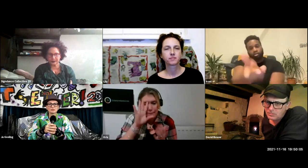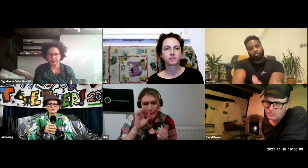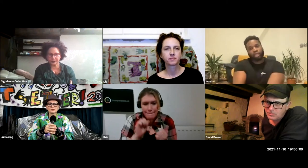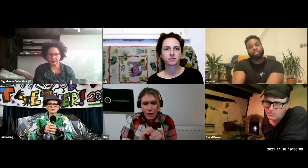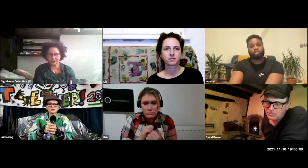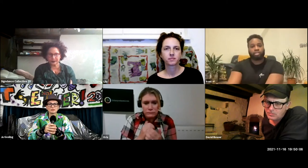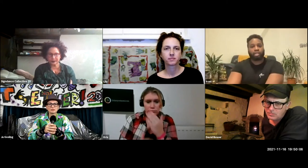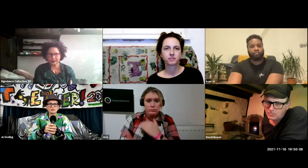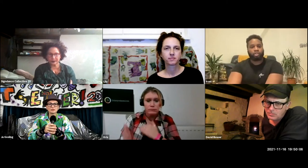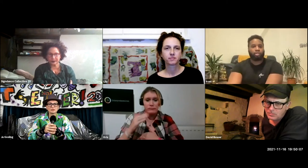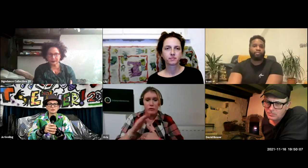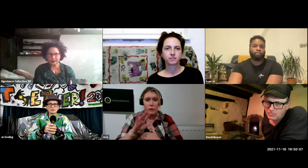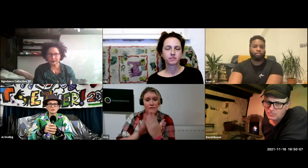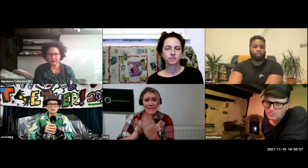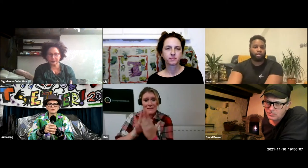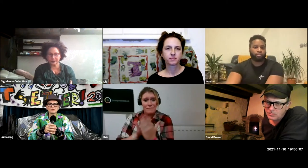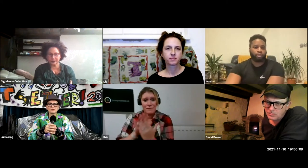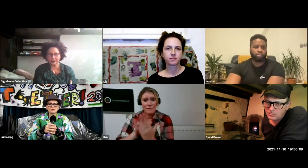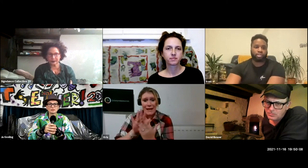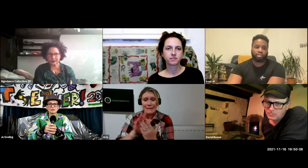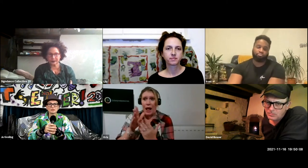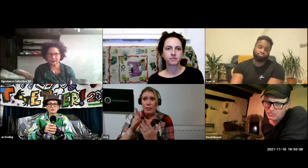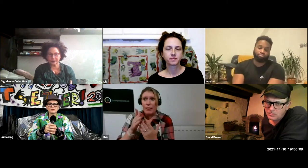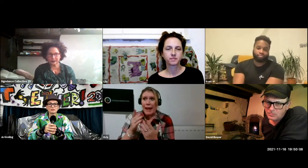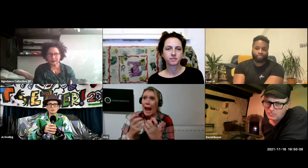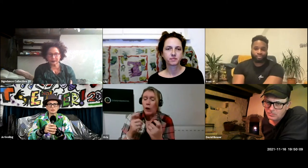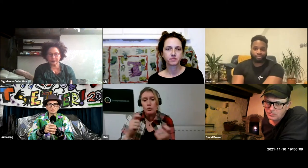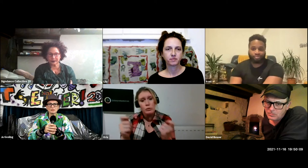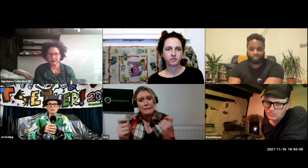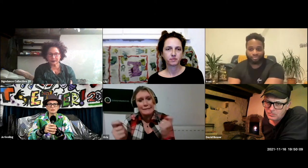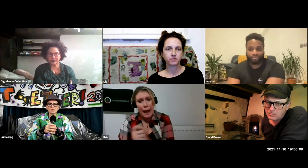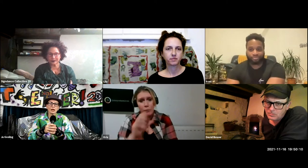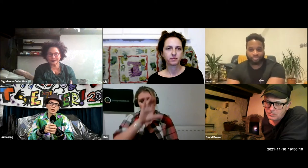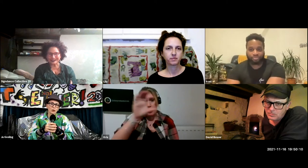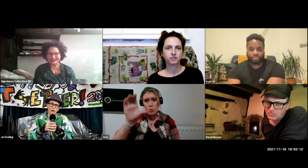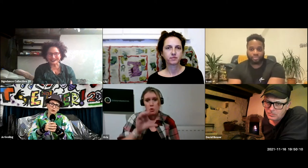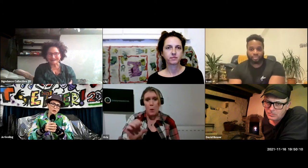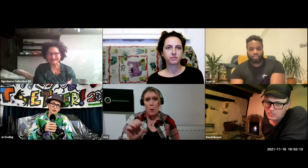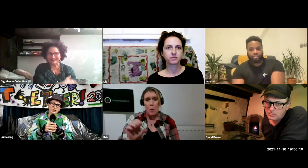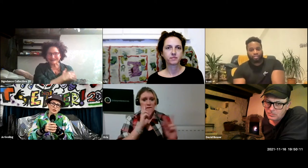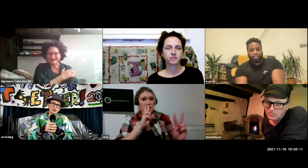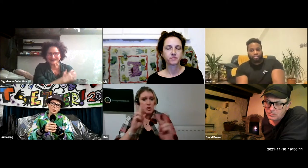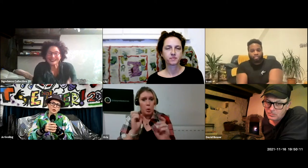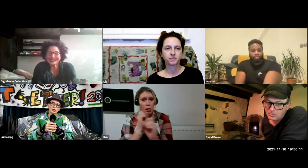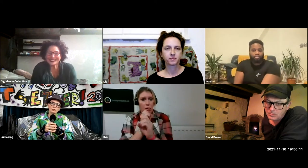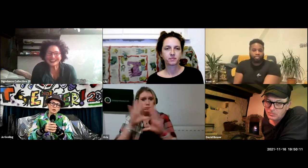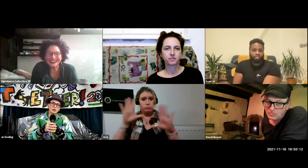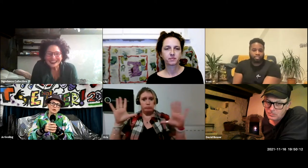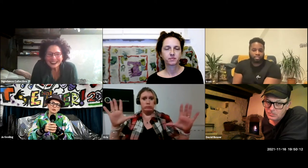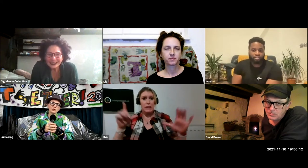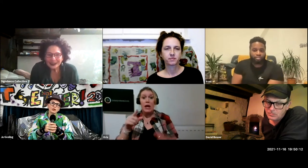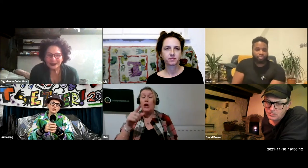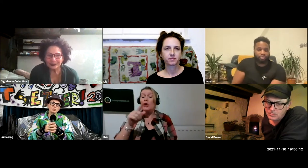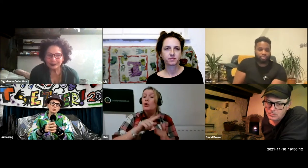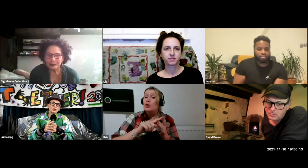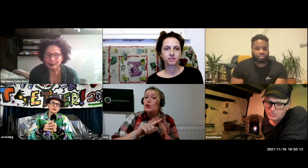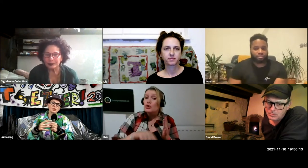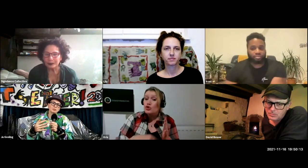evening. I think that just sums it up.